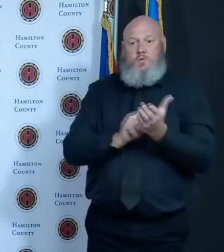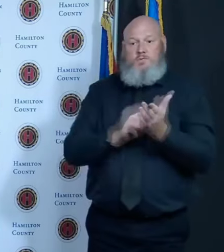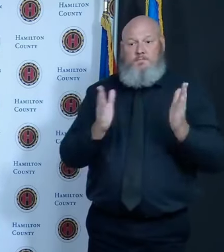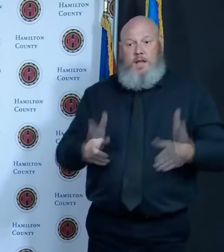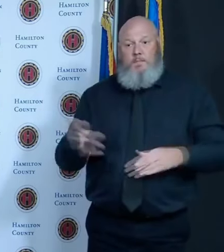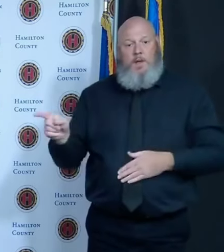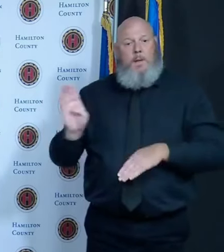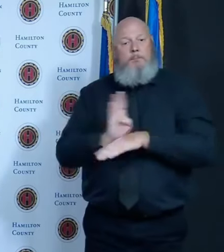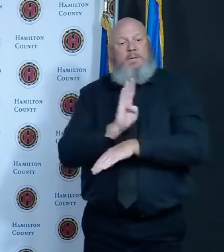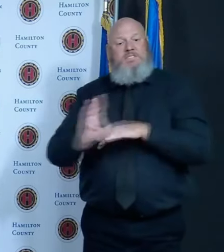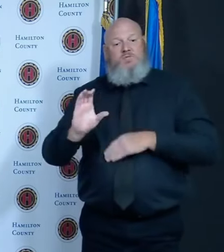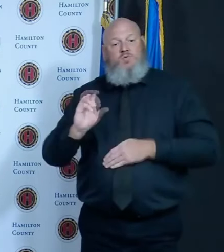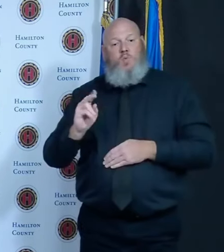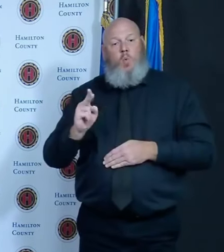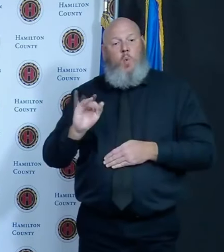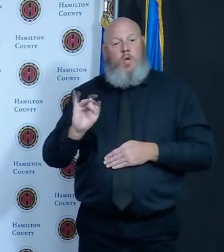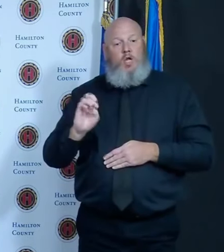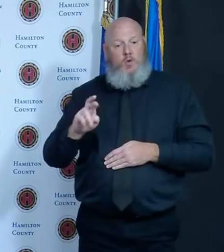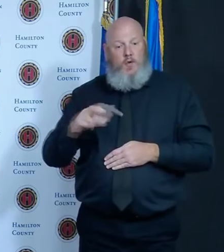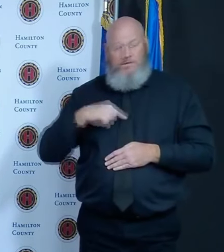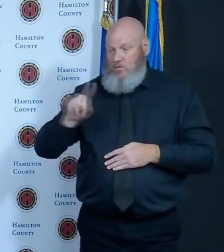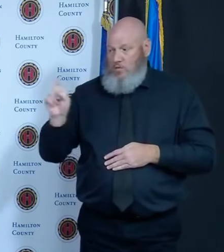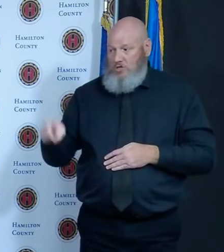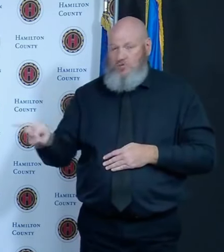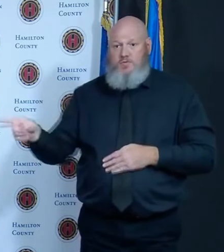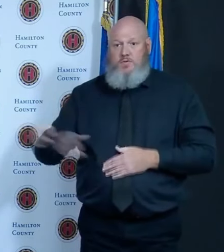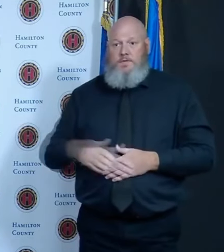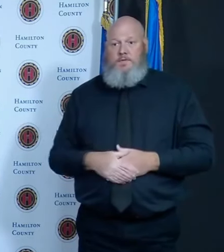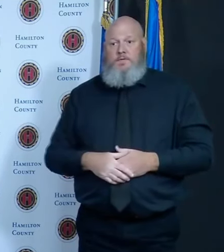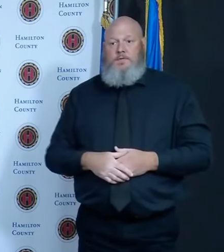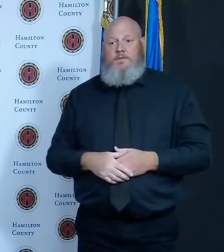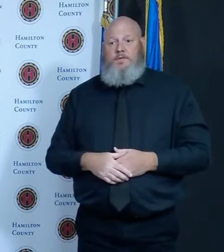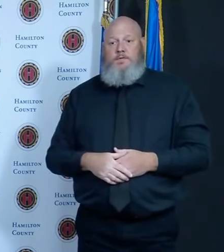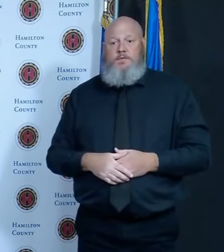Jill I got a couple questions I've got one at a time though did I hear you say